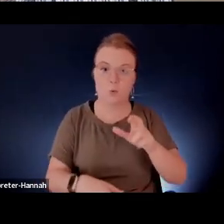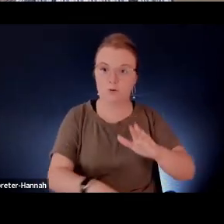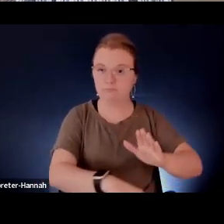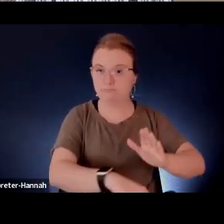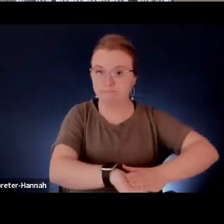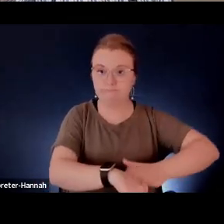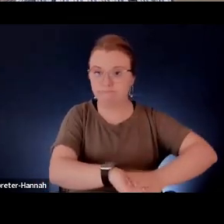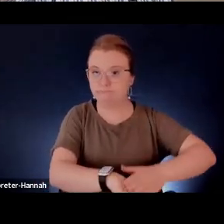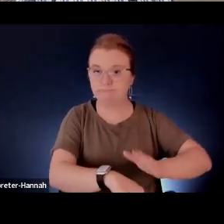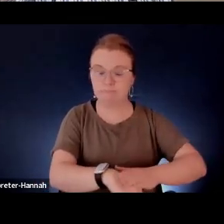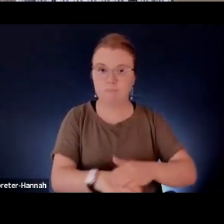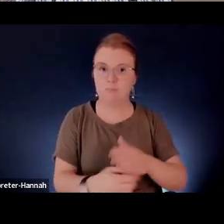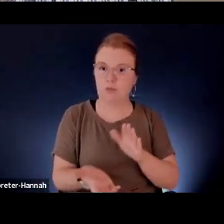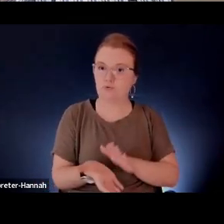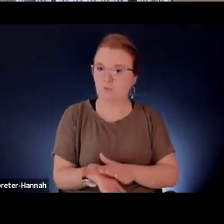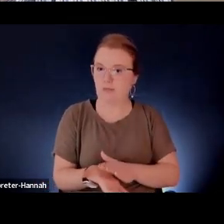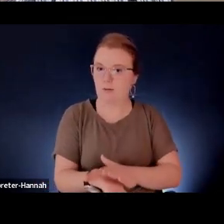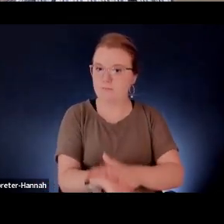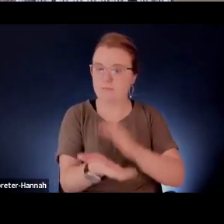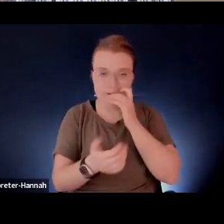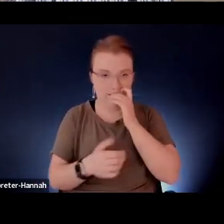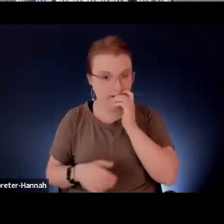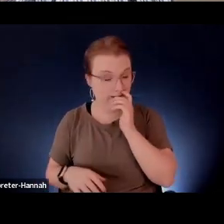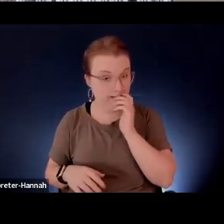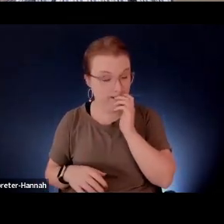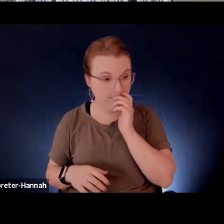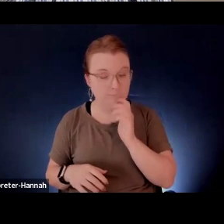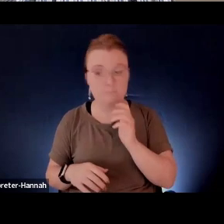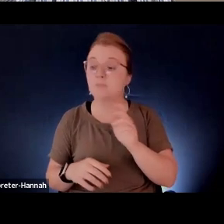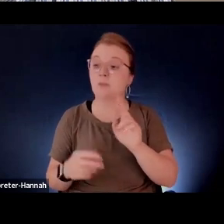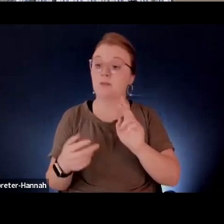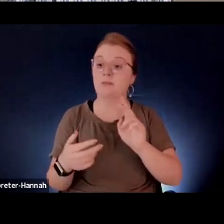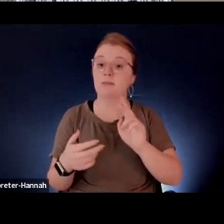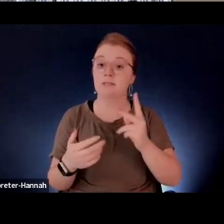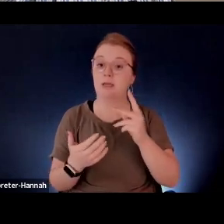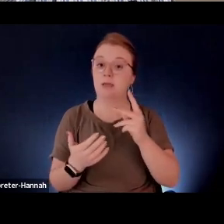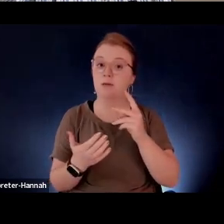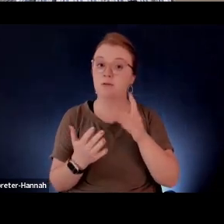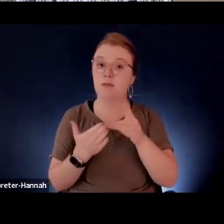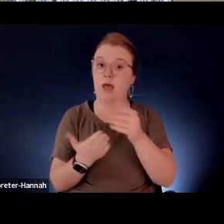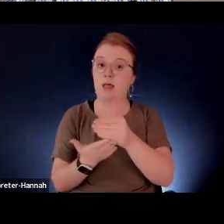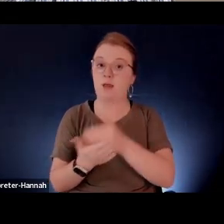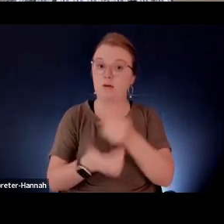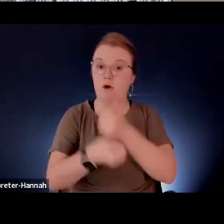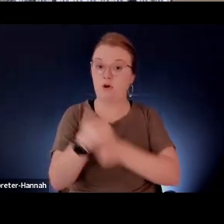The second guideline under the principle of representation is language and symbols.